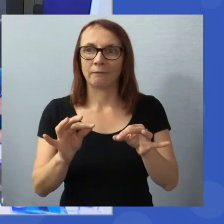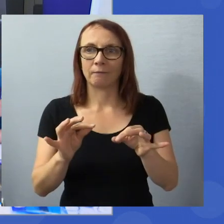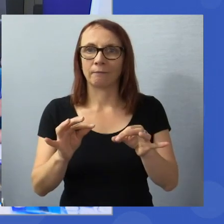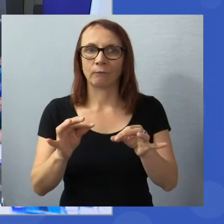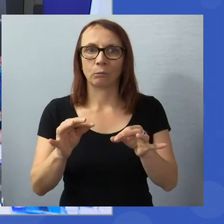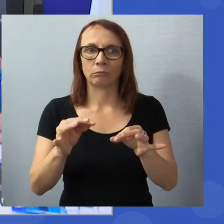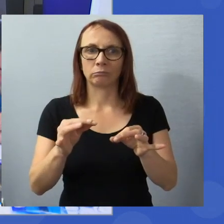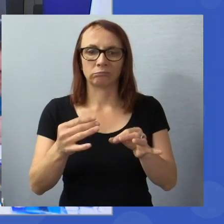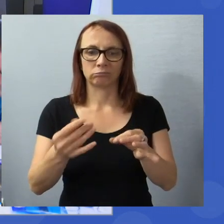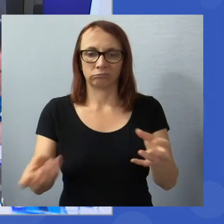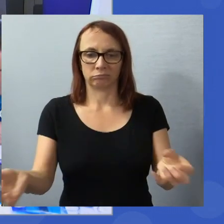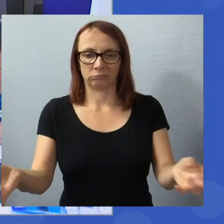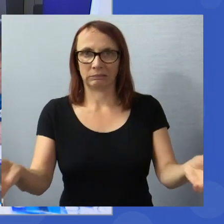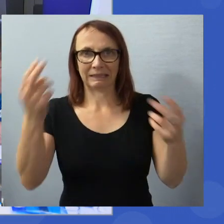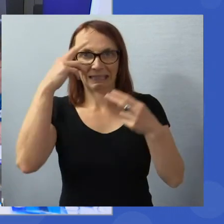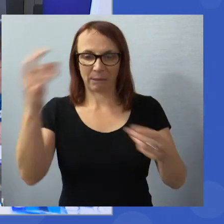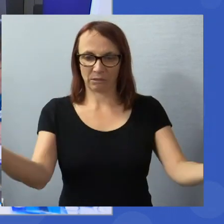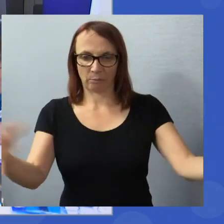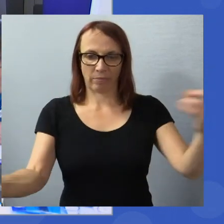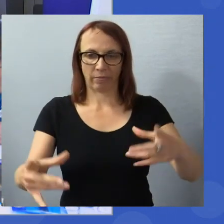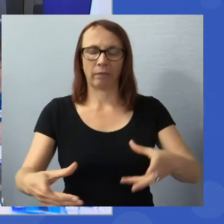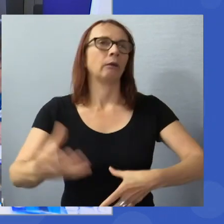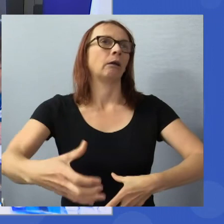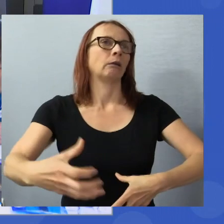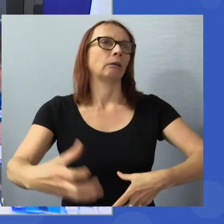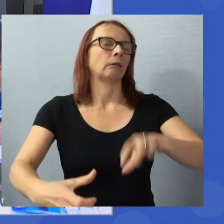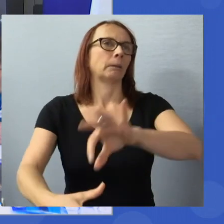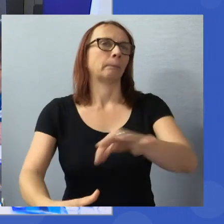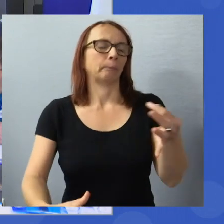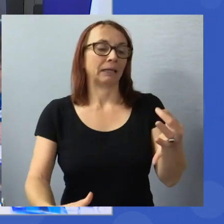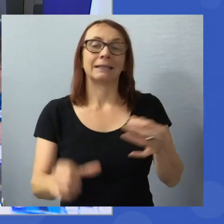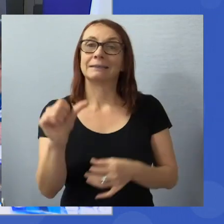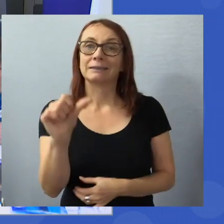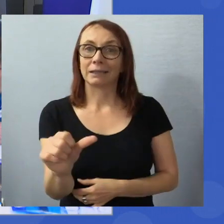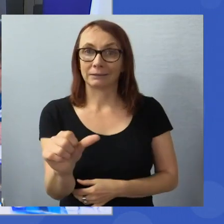little jars and six members who are going to work with us as of night but